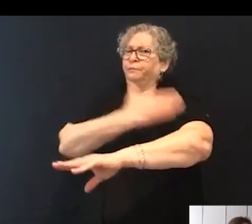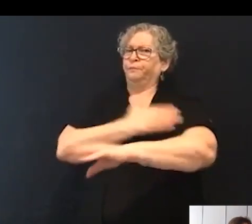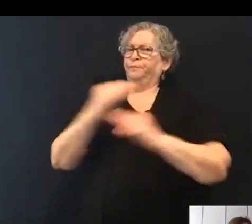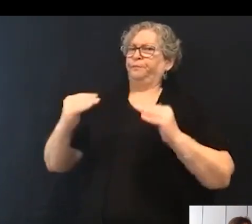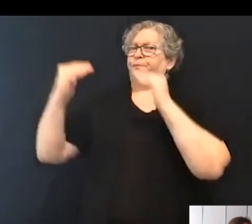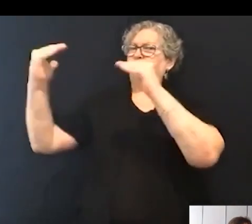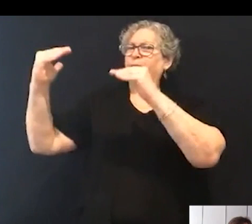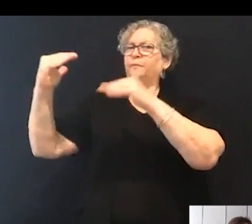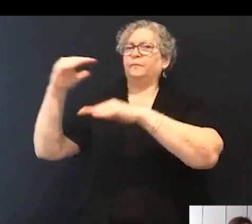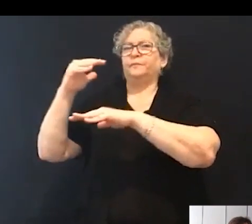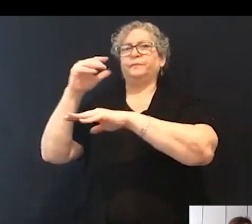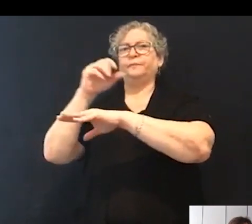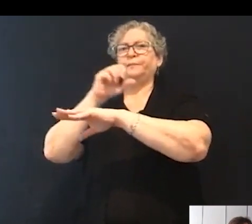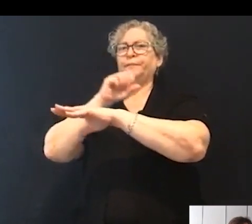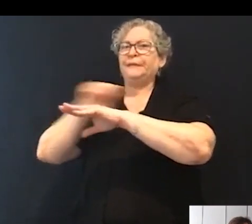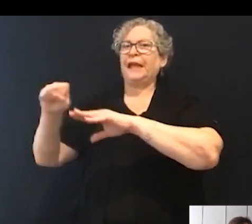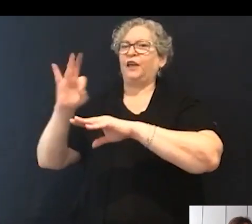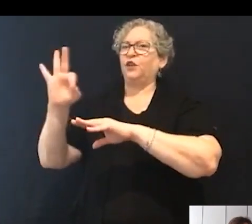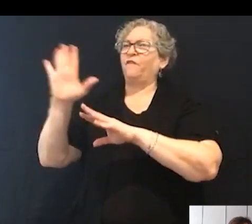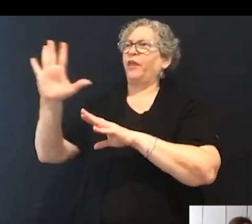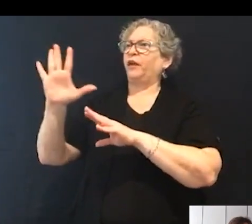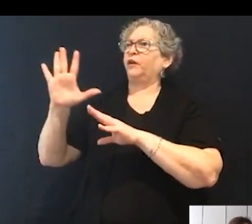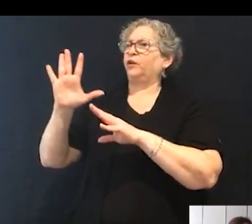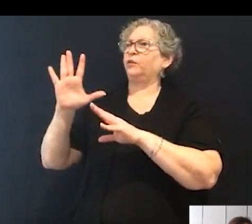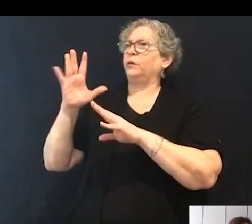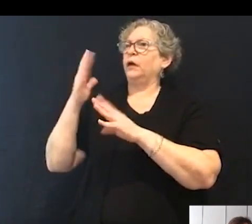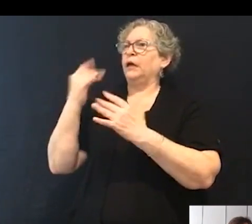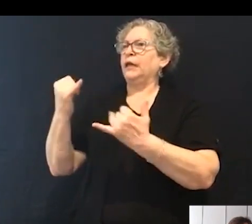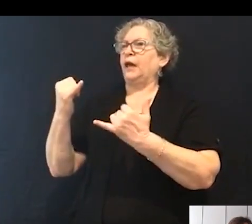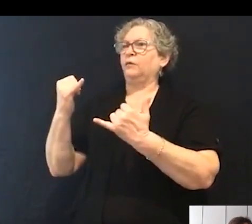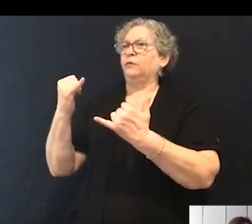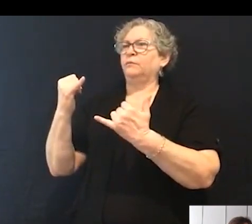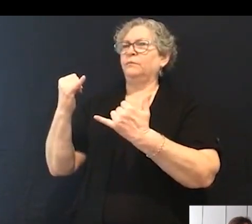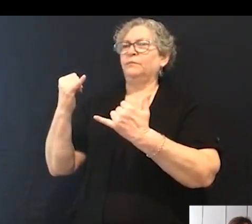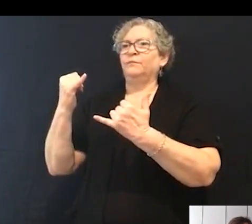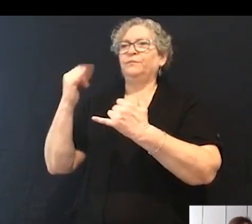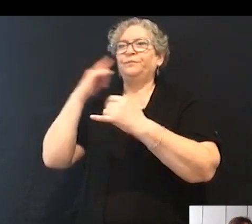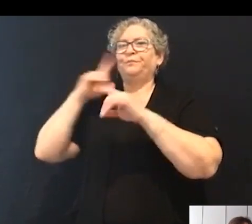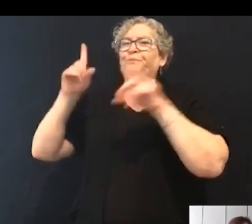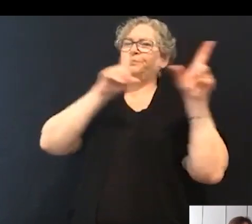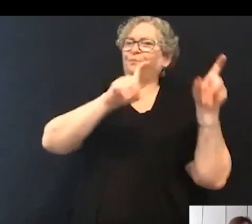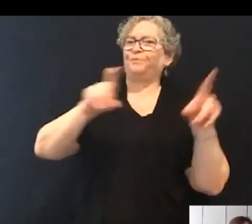in the registration trial phase. And then, last year we started two programs